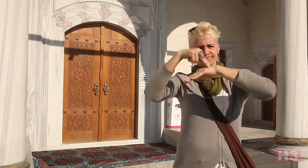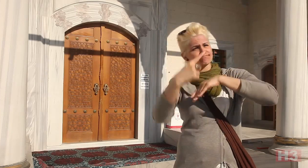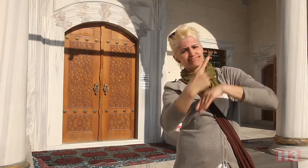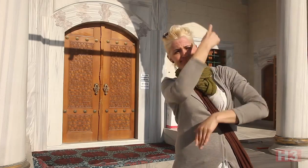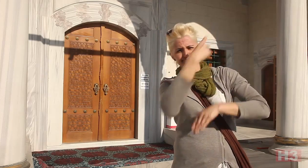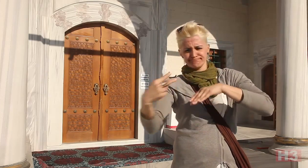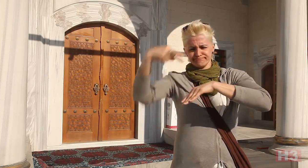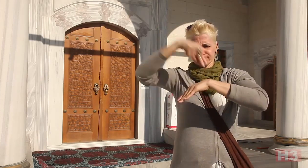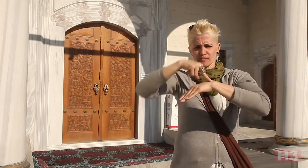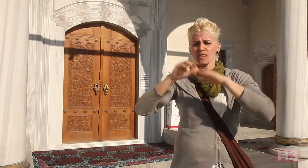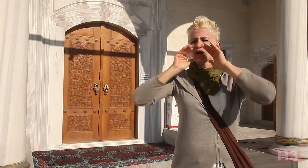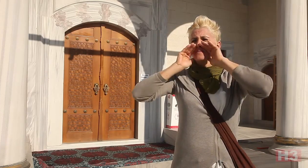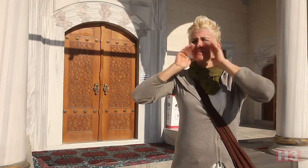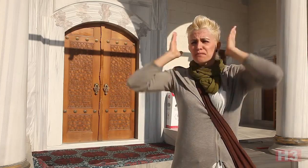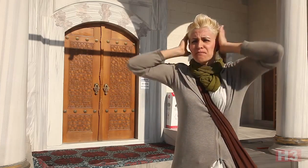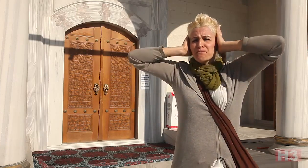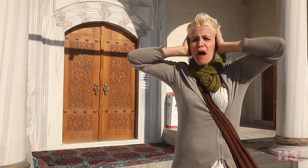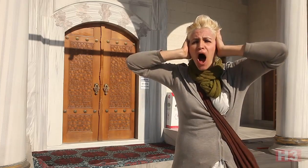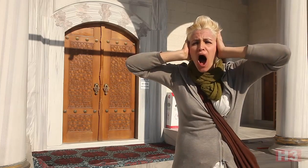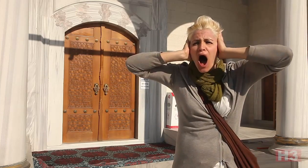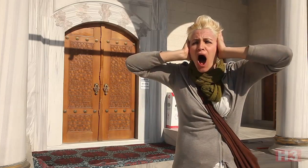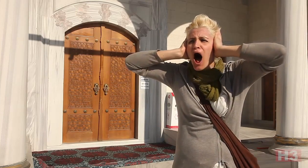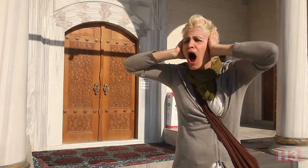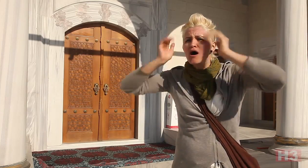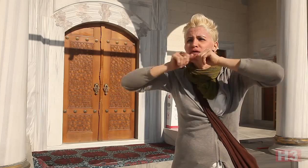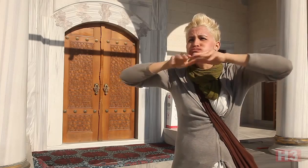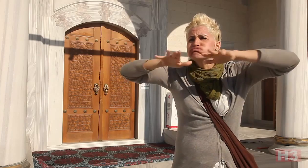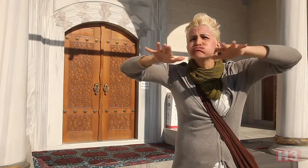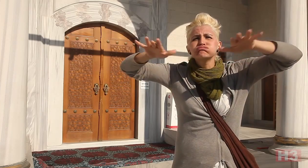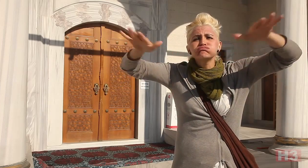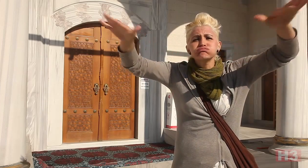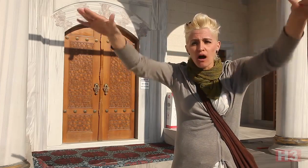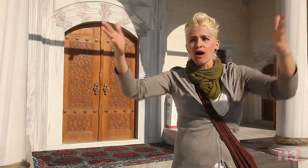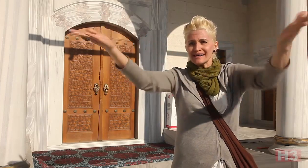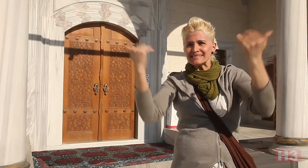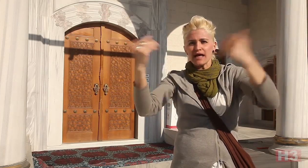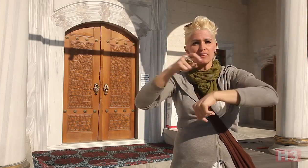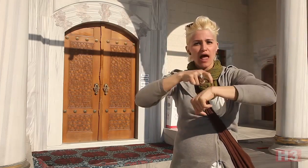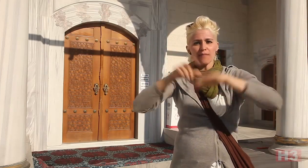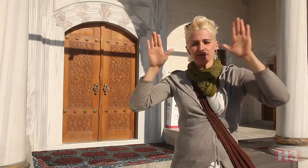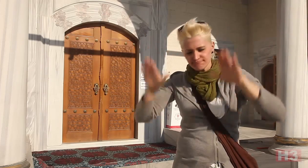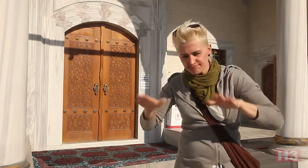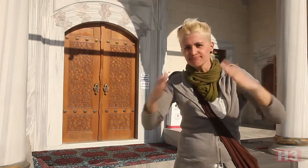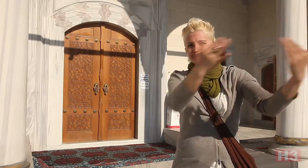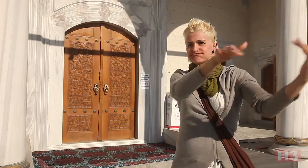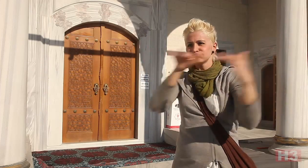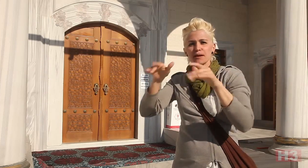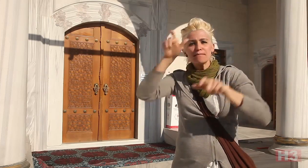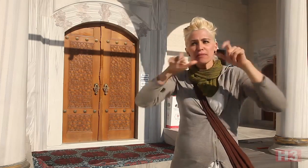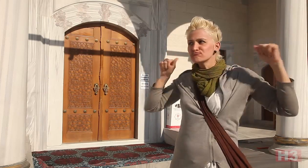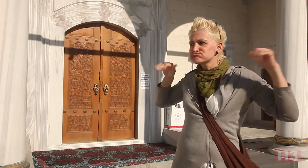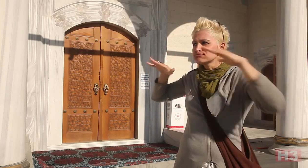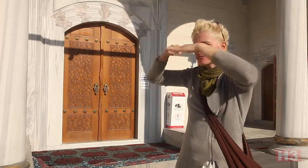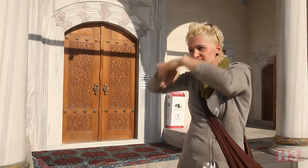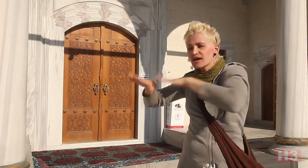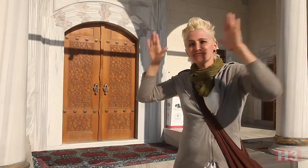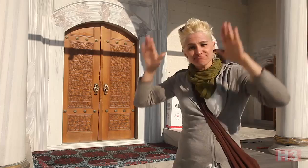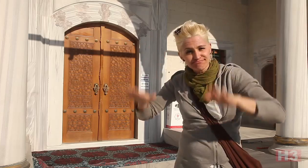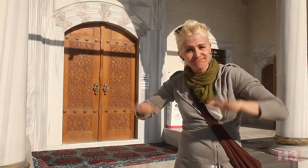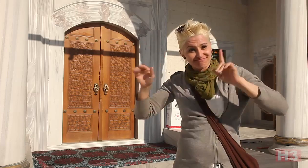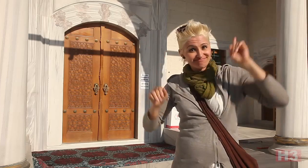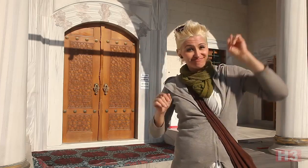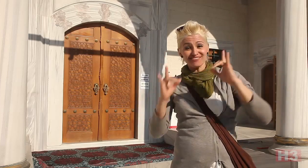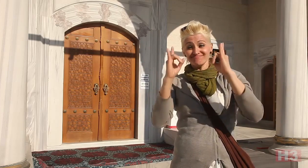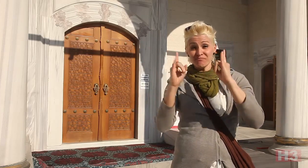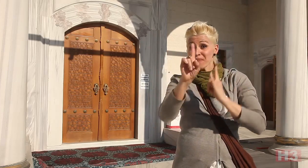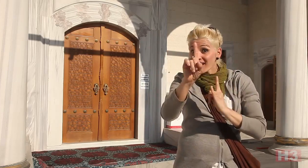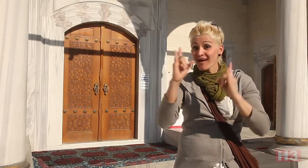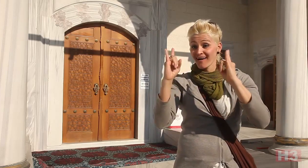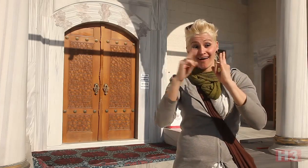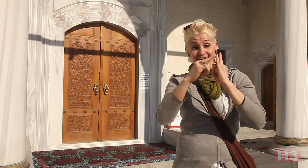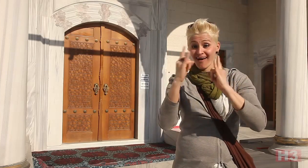a person would come up on the adhan and call out to summon people for prayer time.